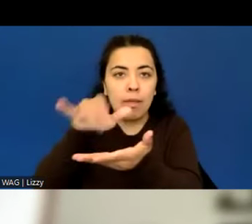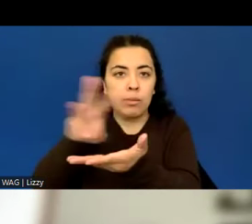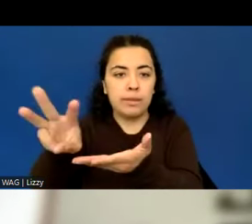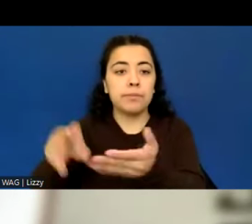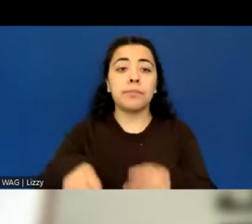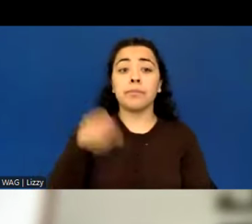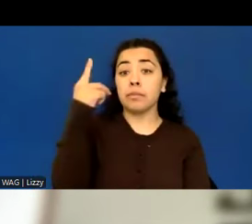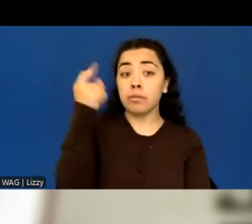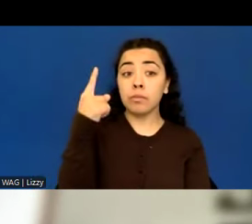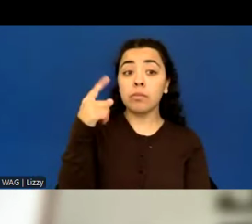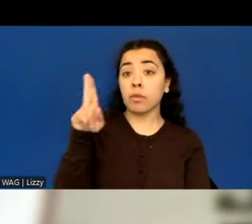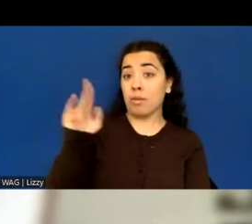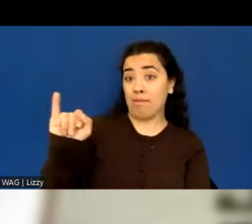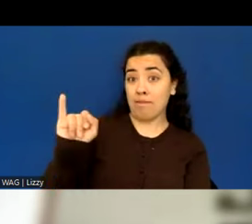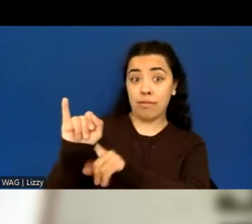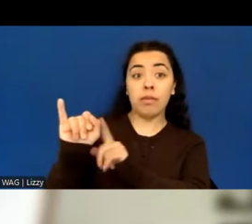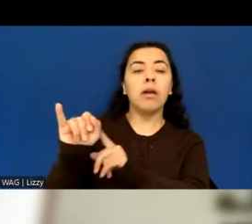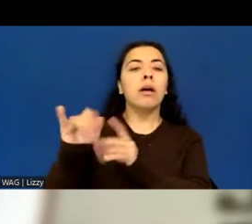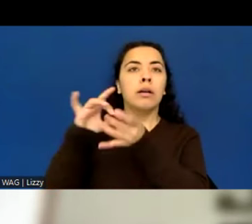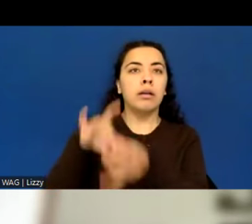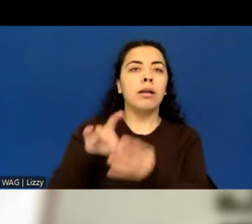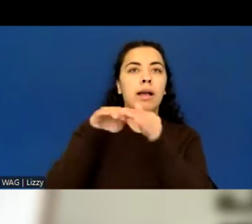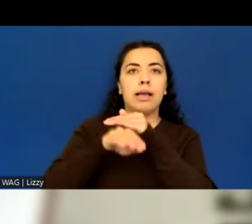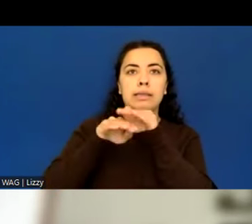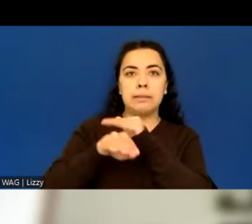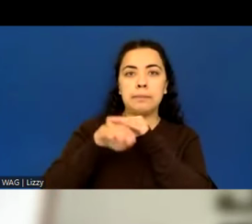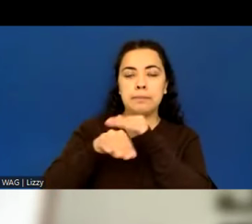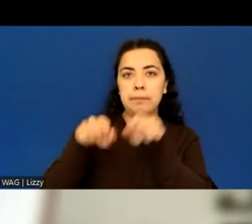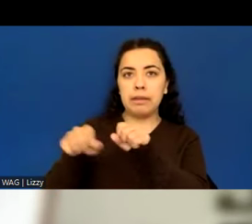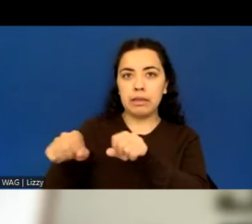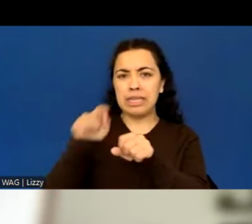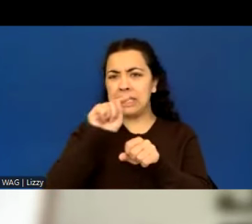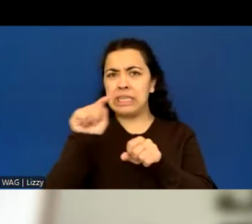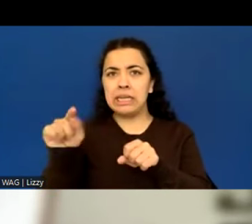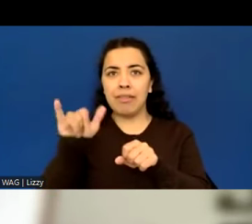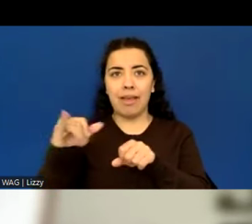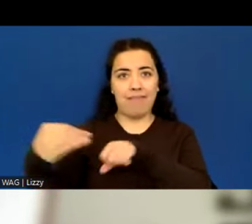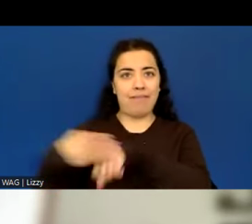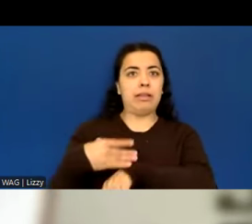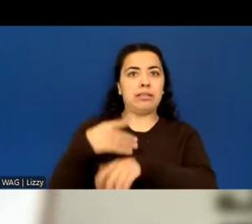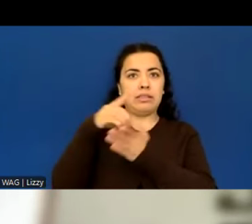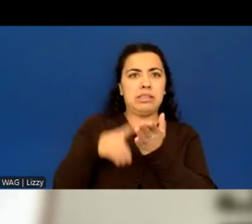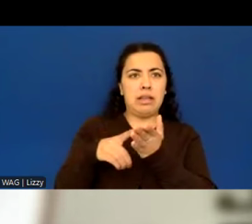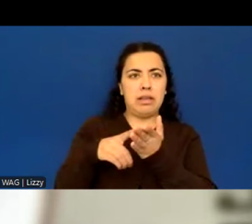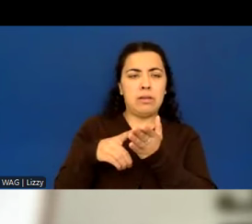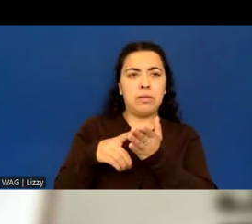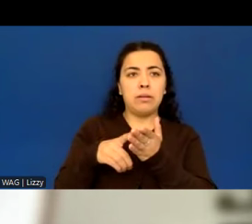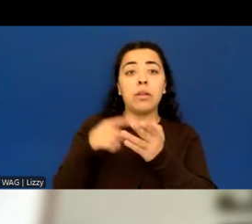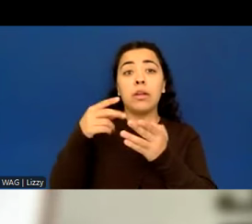aspects related to accessibility that impact the design are the use of colors,